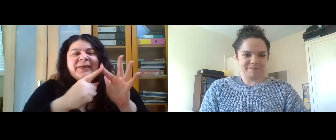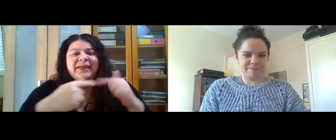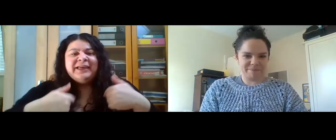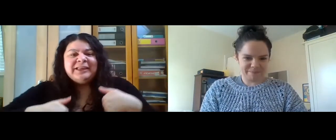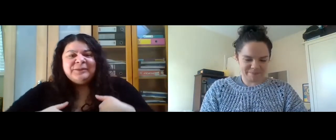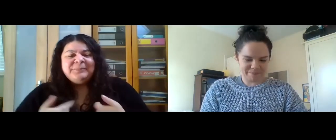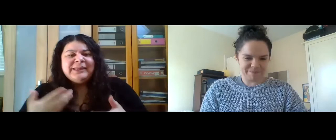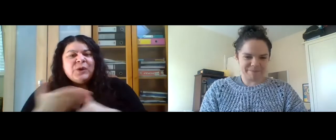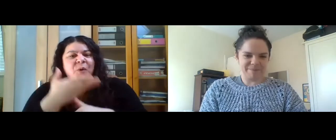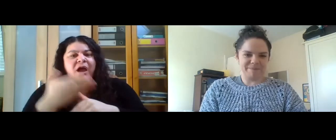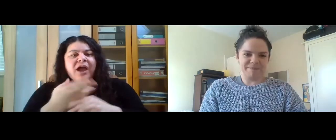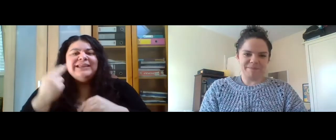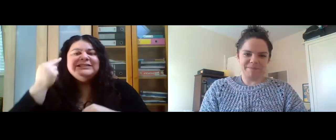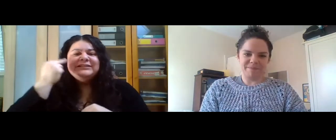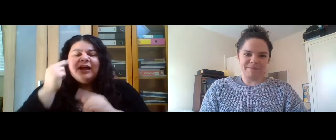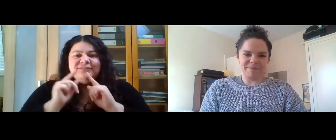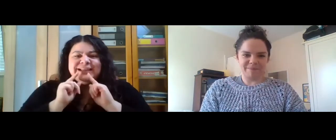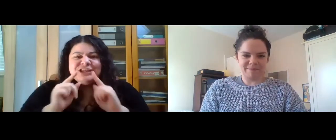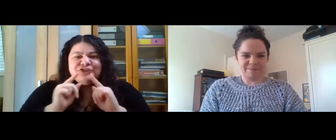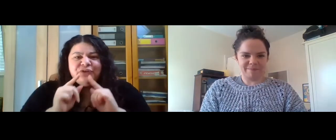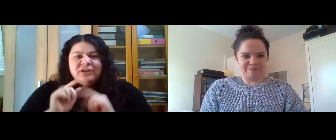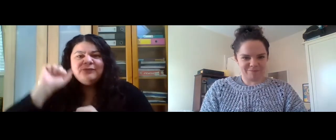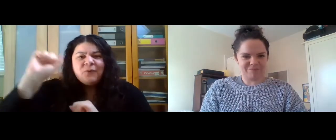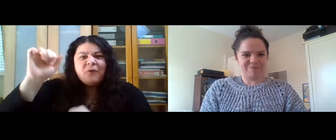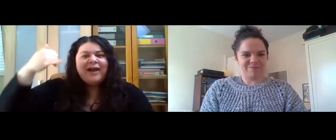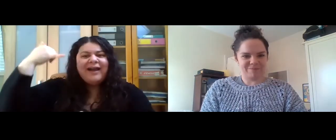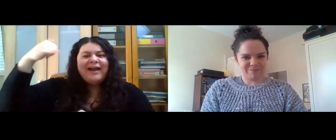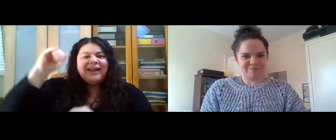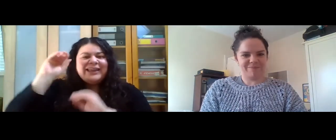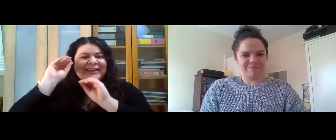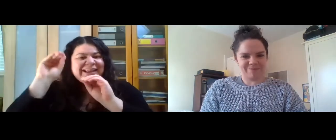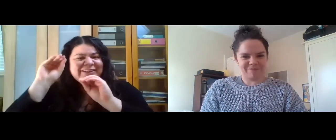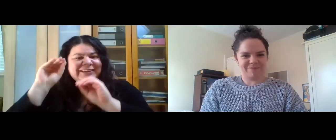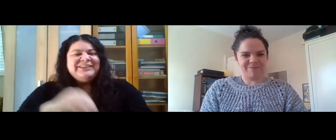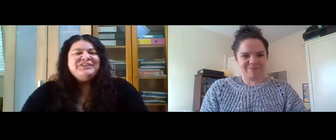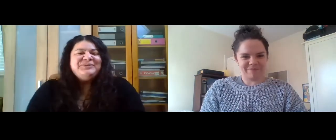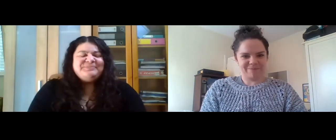I work as a Deaf Instructor at Hackney Education.